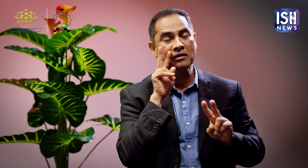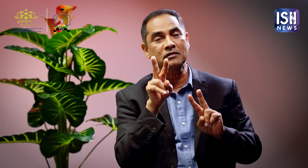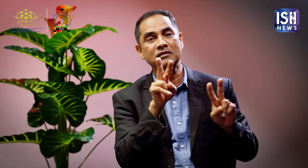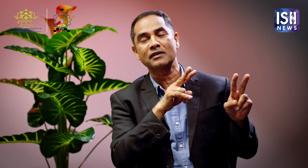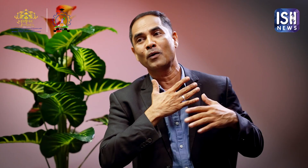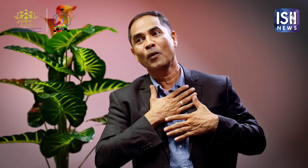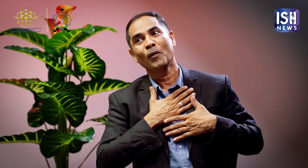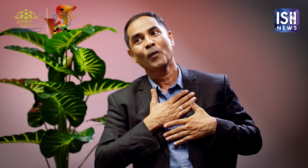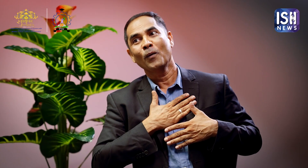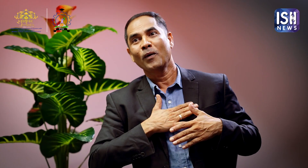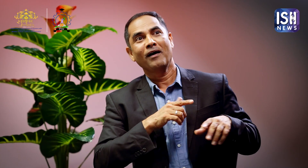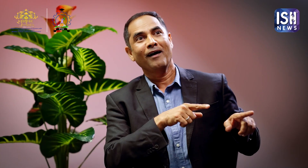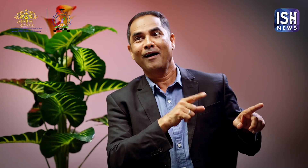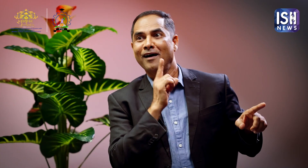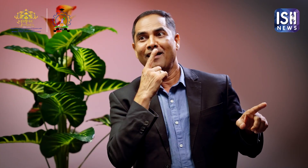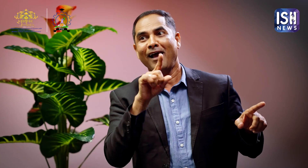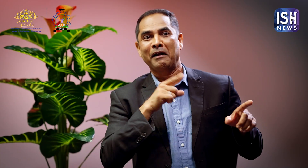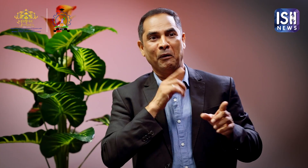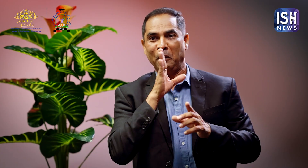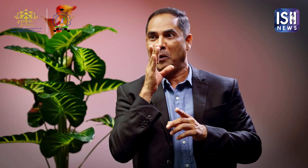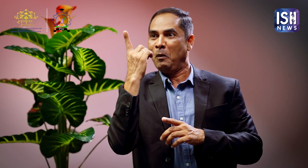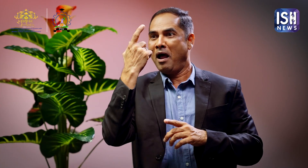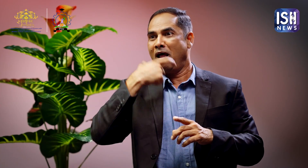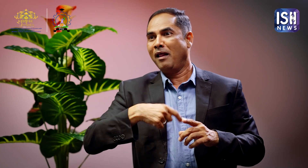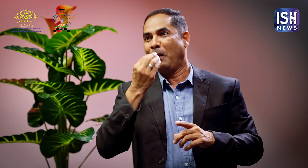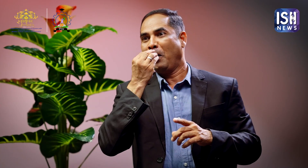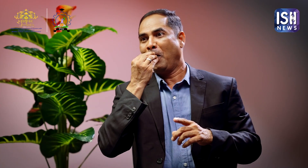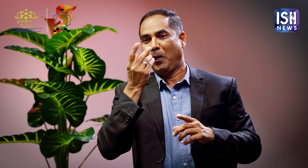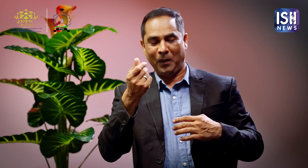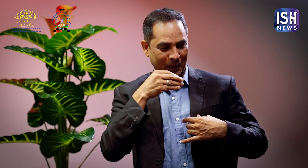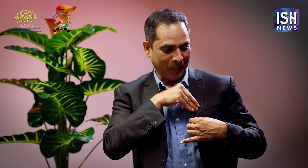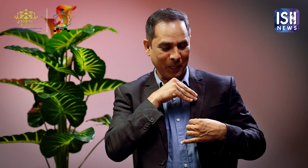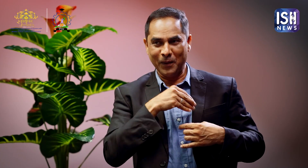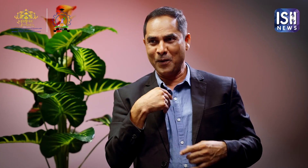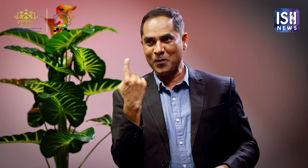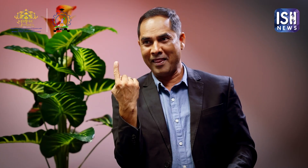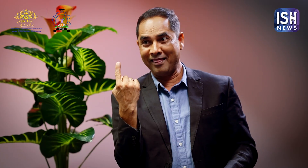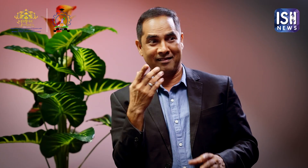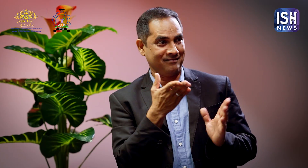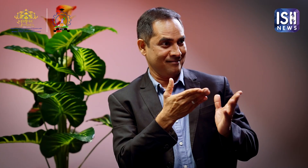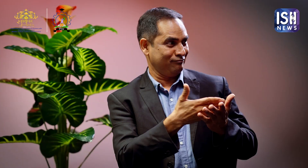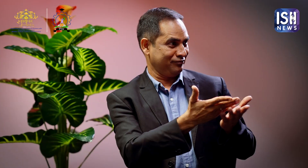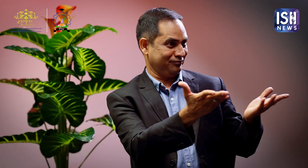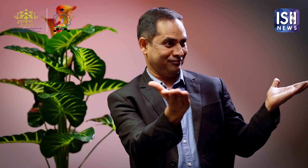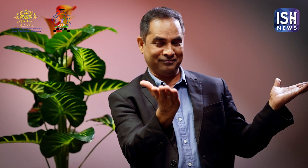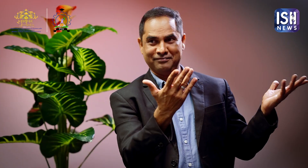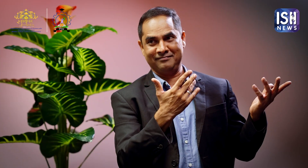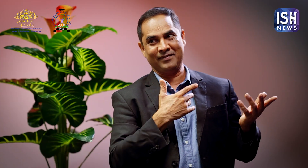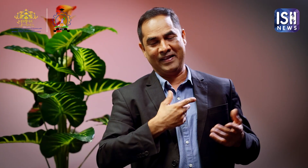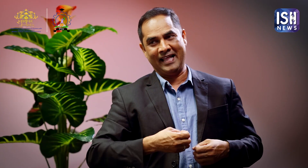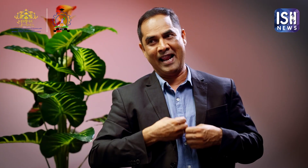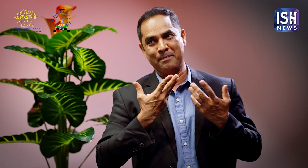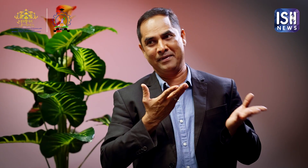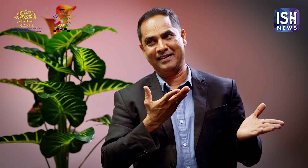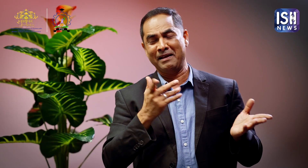Seeing these changes, I realize that if I had stayed with the Railway job, I would have benefited only myself, not the broader Deaf community.